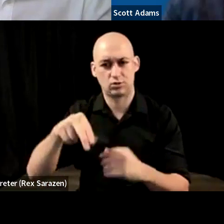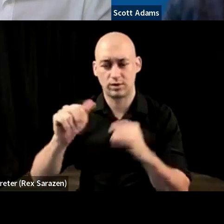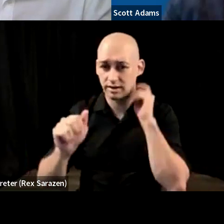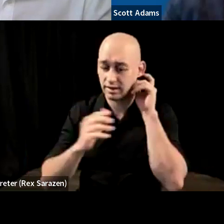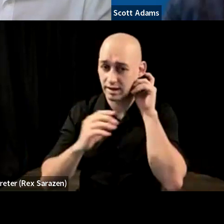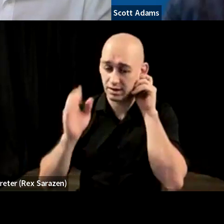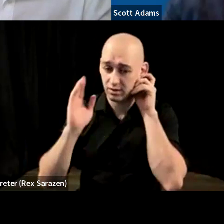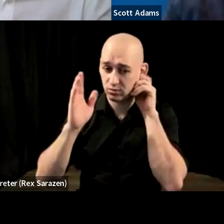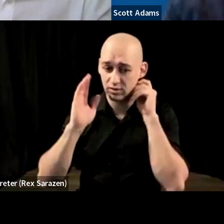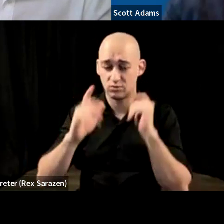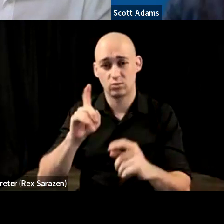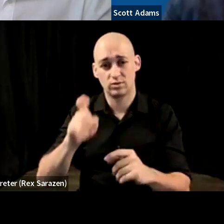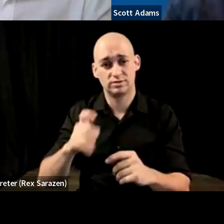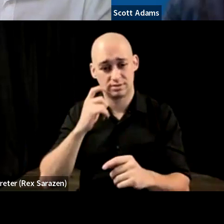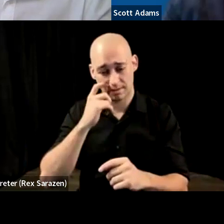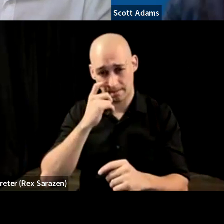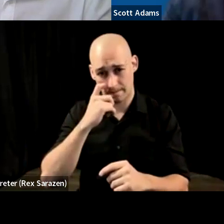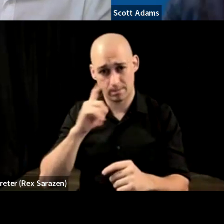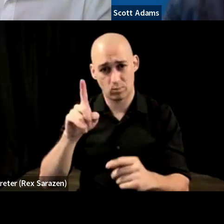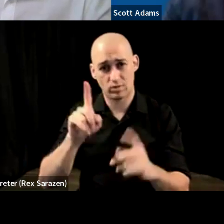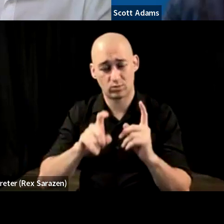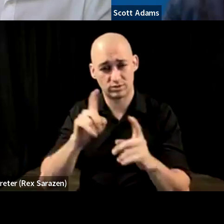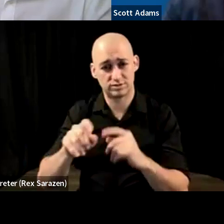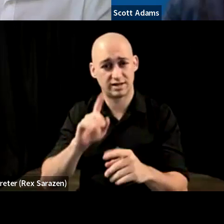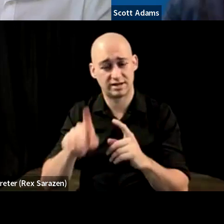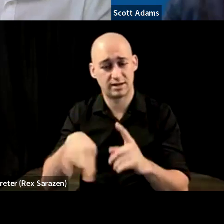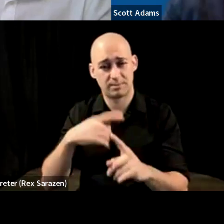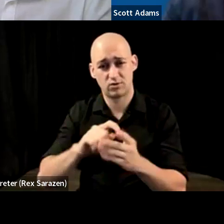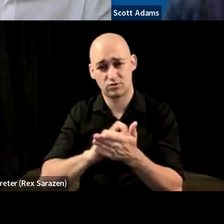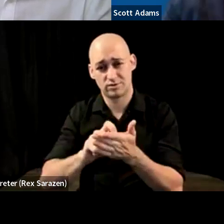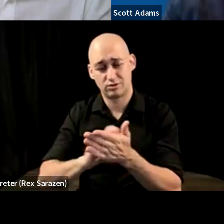request that there is one question that's asking for a written response to please send it to the